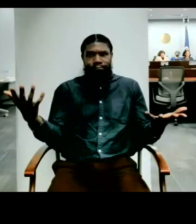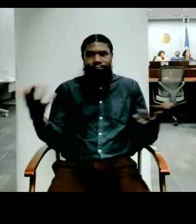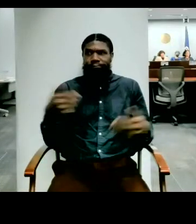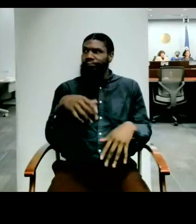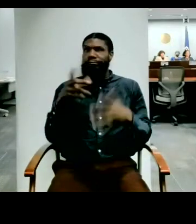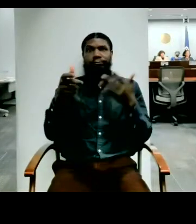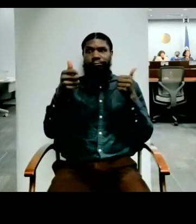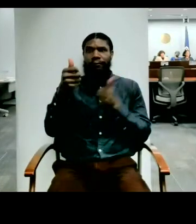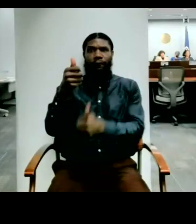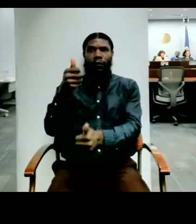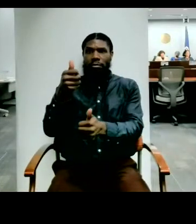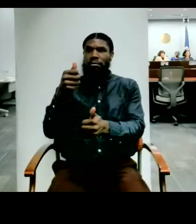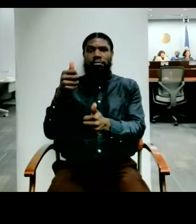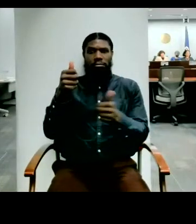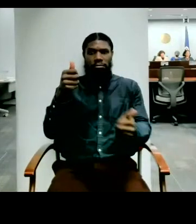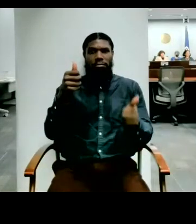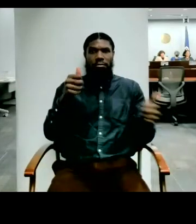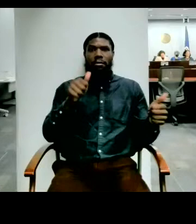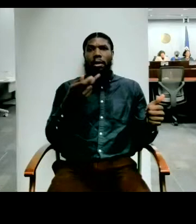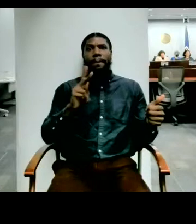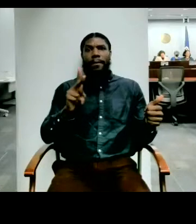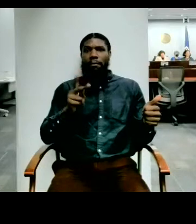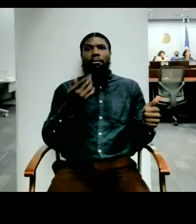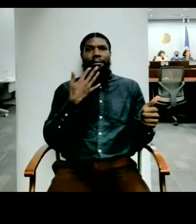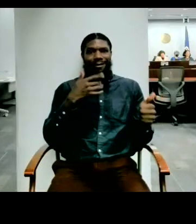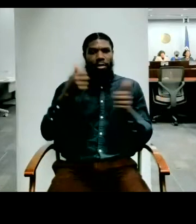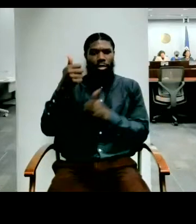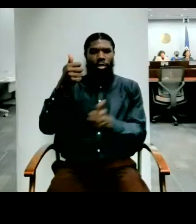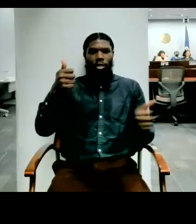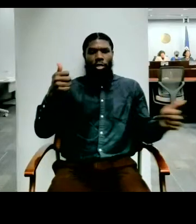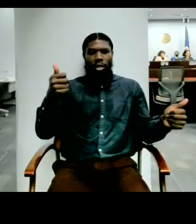situation. But at the same time if you create opportunities, if approximate you force remote